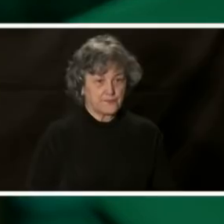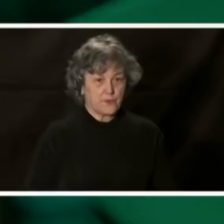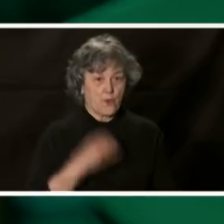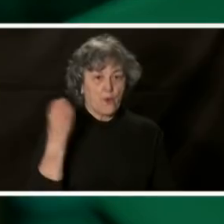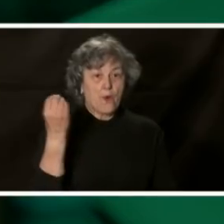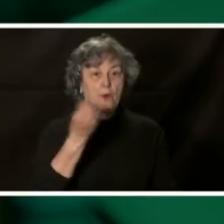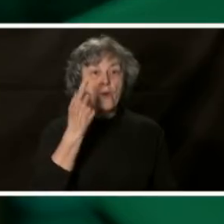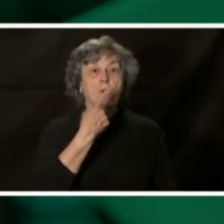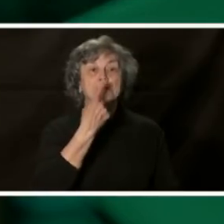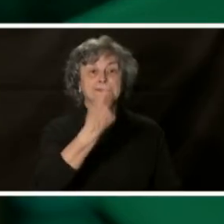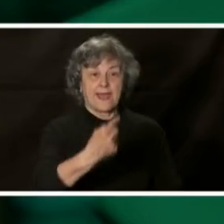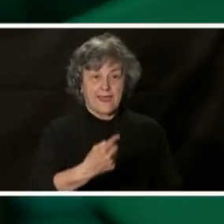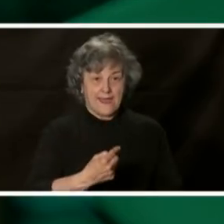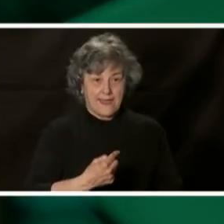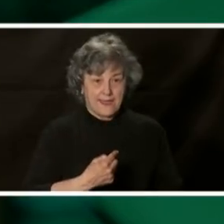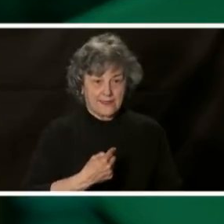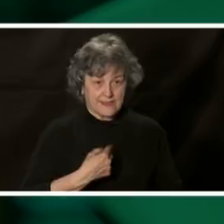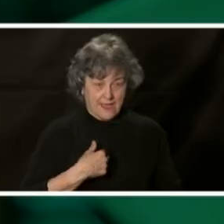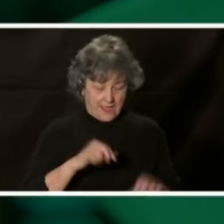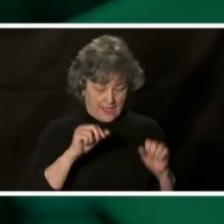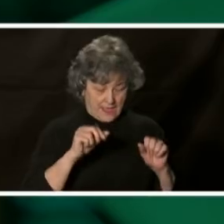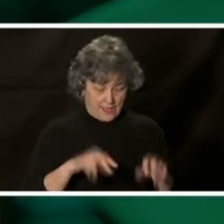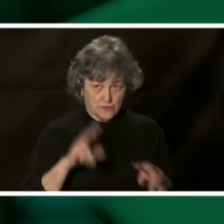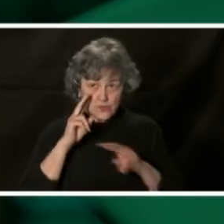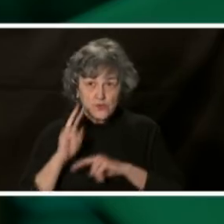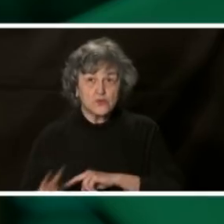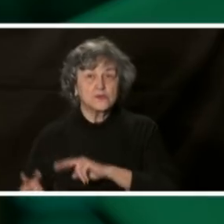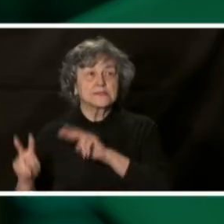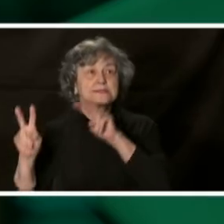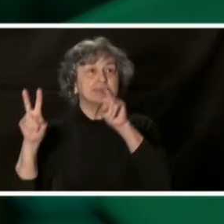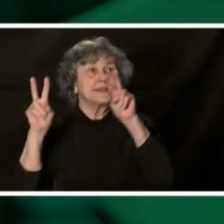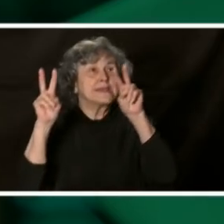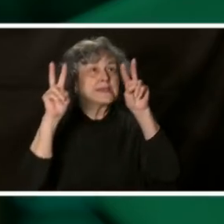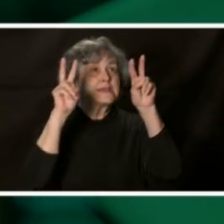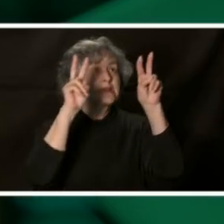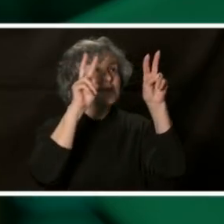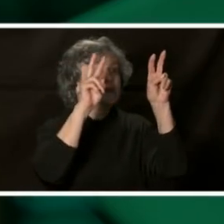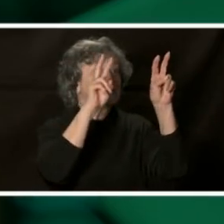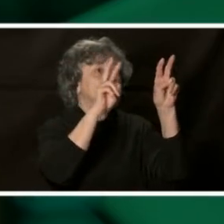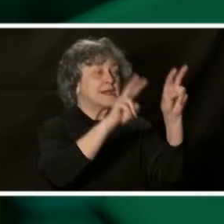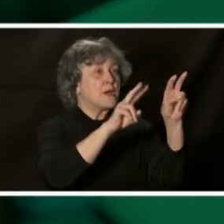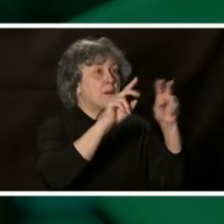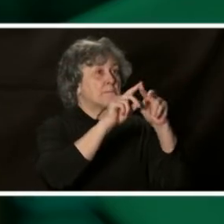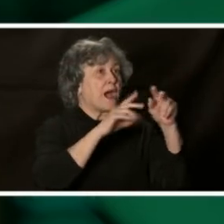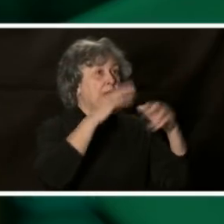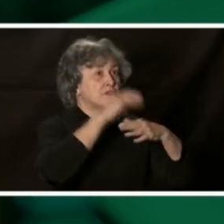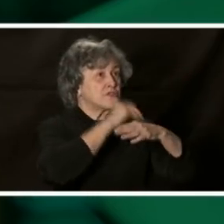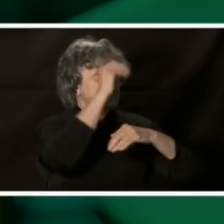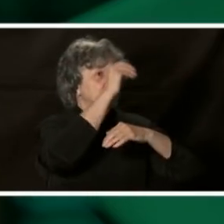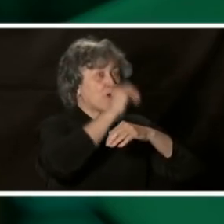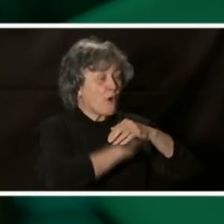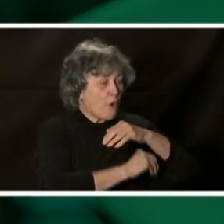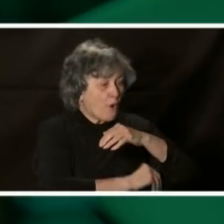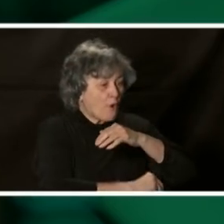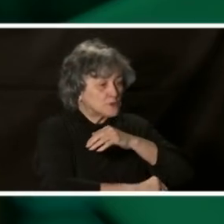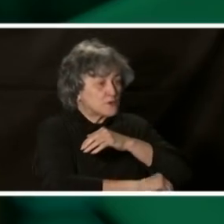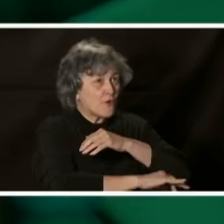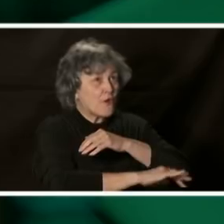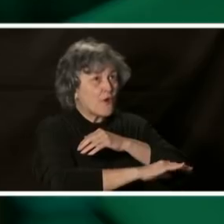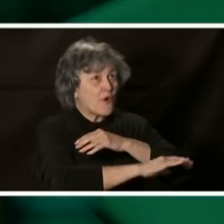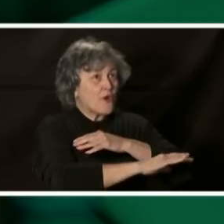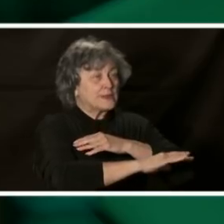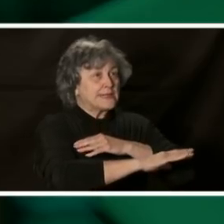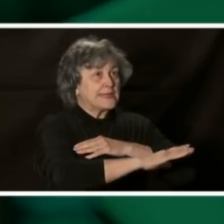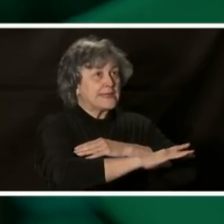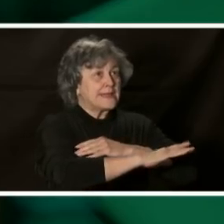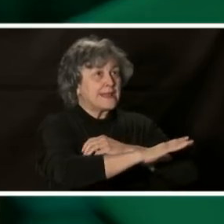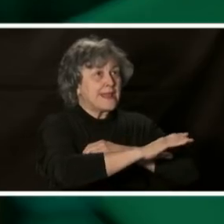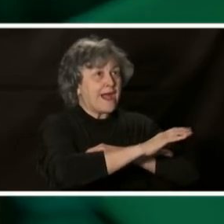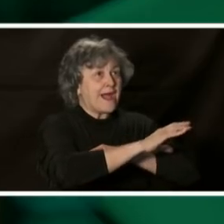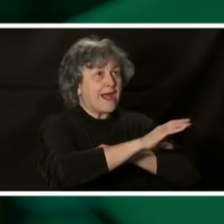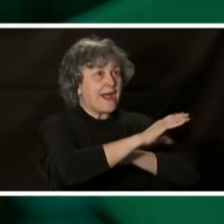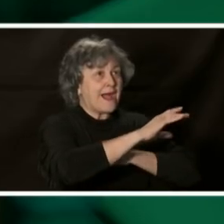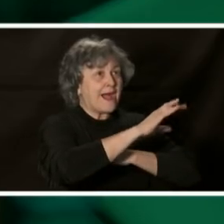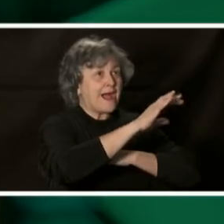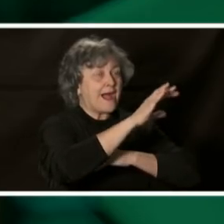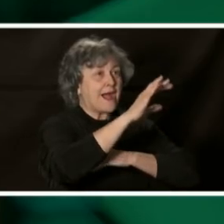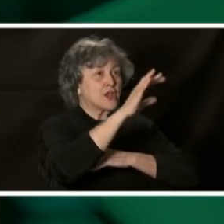(SINGING OF THE NATIONAL ANTHEM) » OH, SAY CAN YOU SEE BY THE DAWN'S EARLY LIGHT,